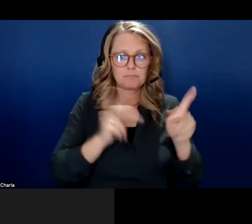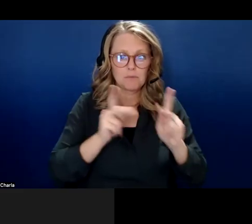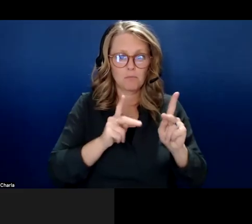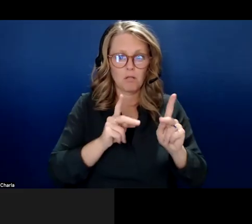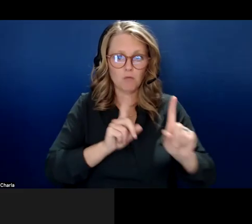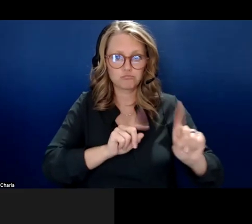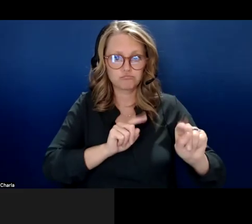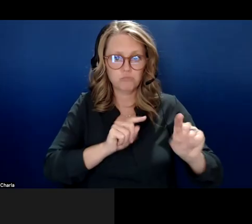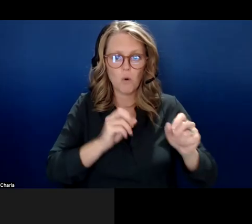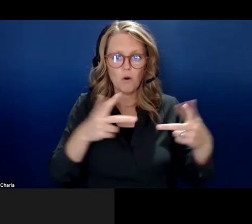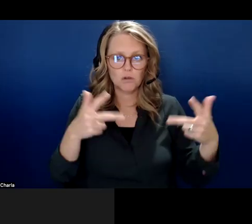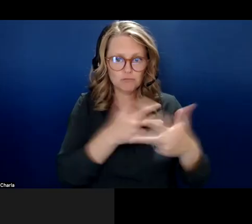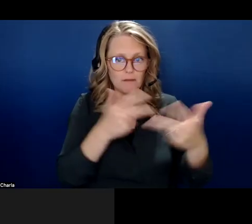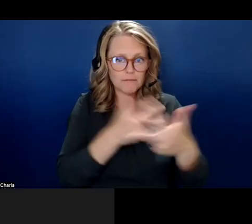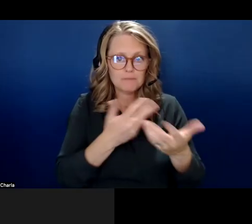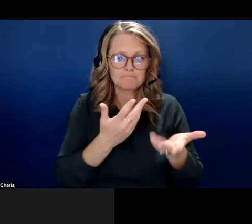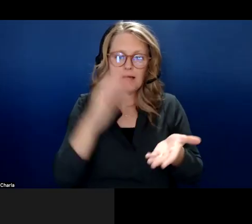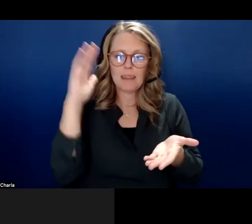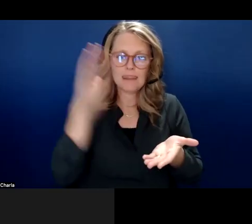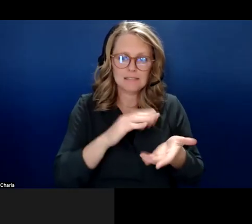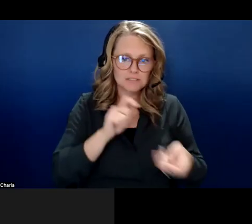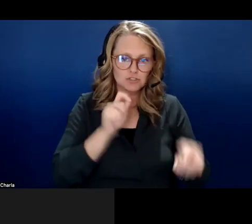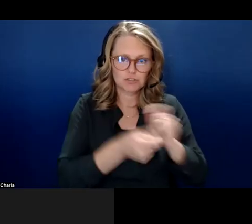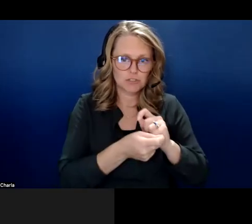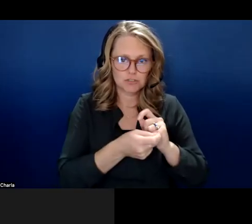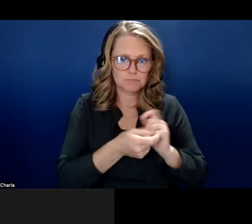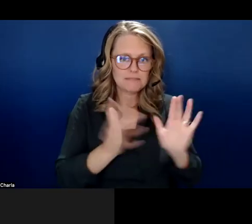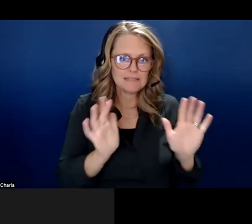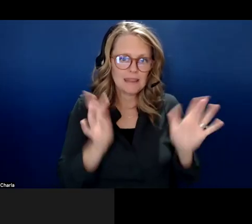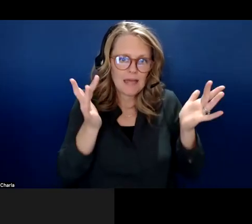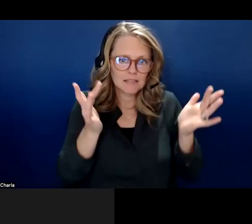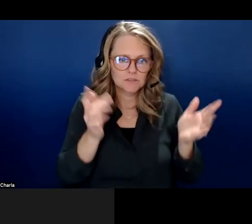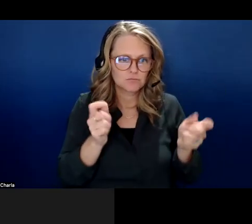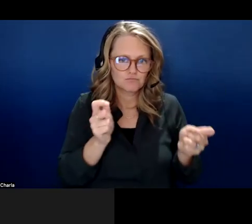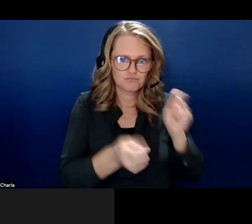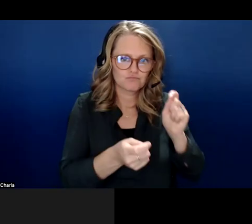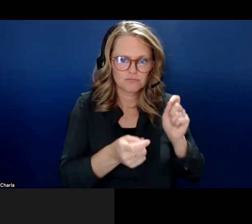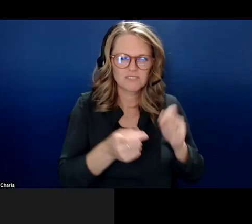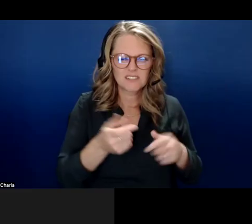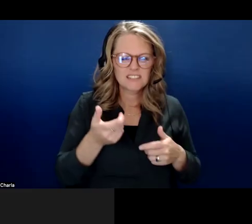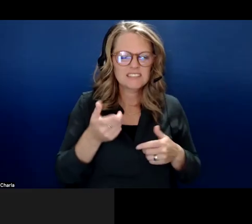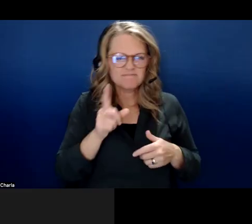You know, it's only, you know, I mean, it's a little bit confusing and whatever, you know,